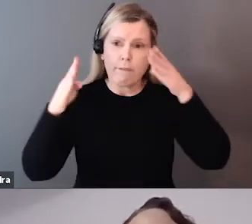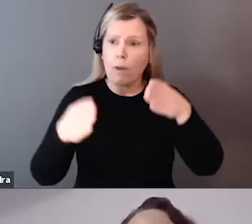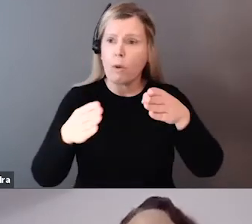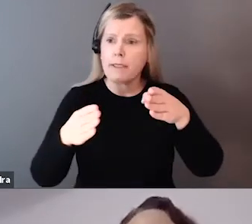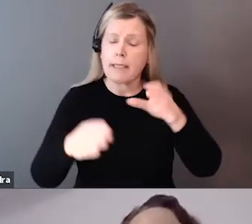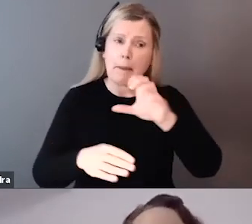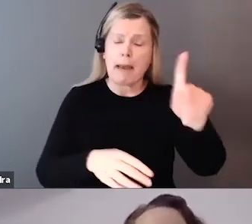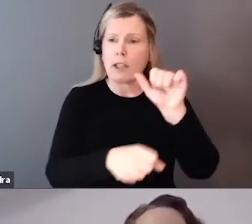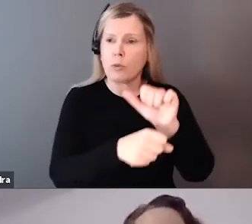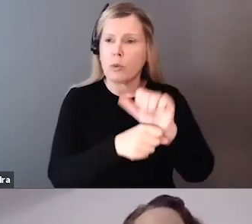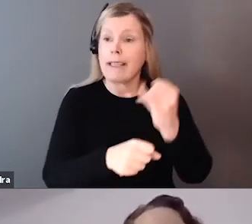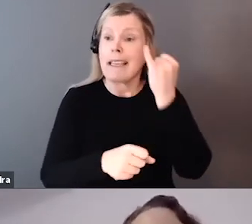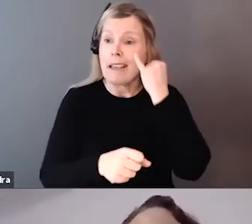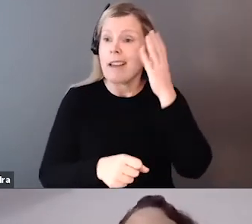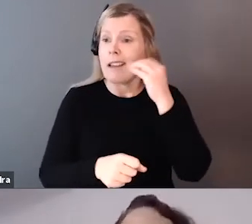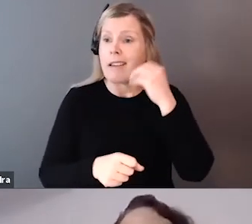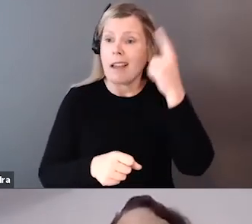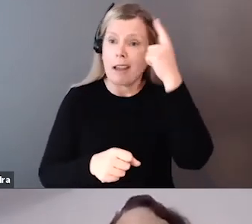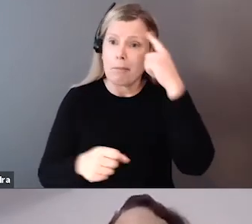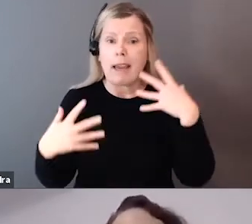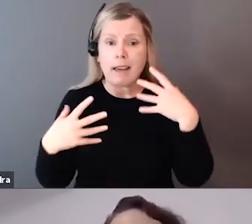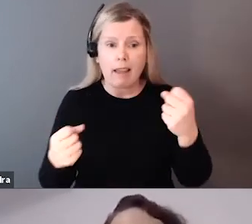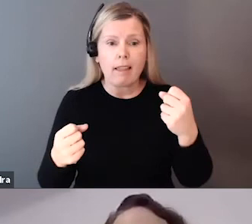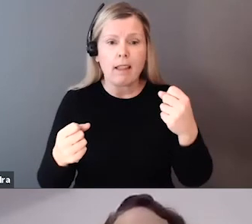based on return to work coordinator's accounts of their challenges and practical strategies. So,